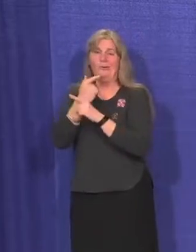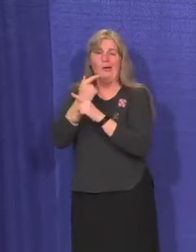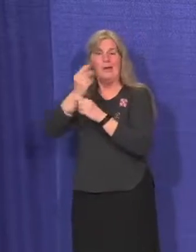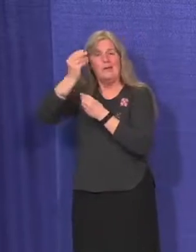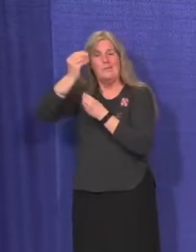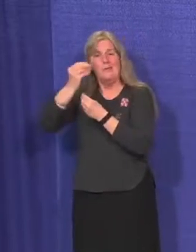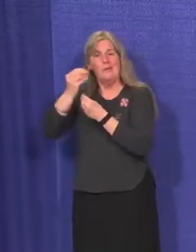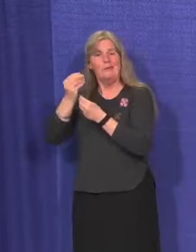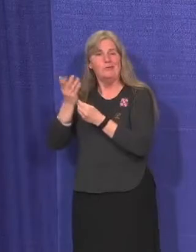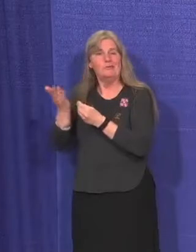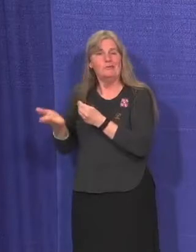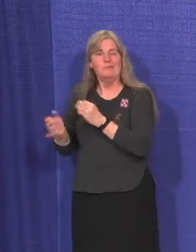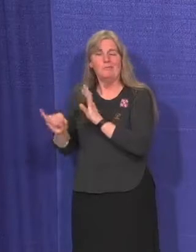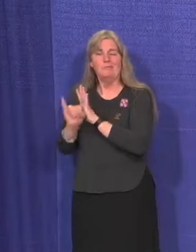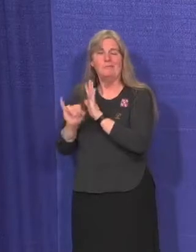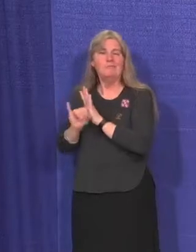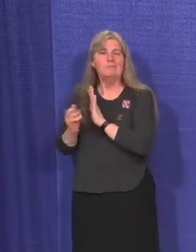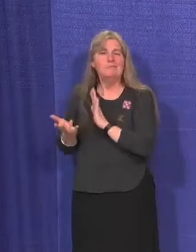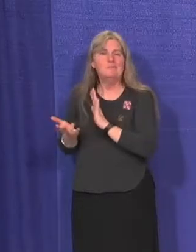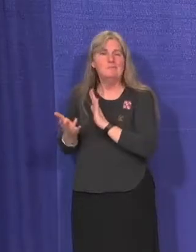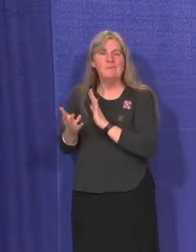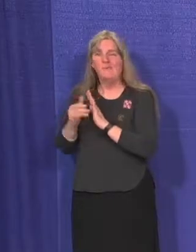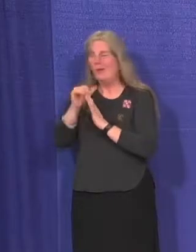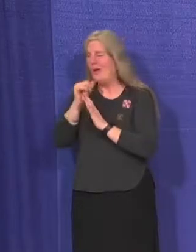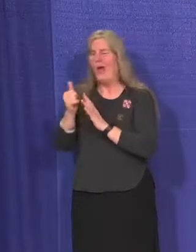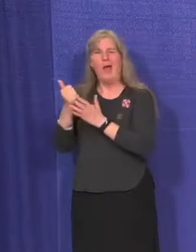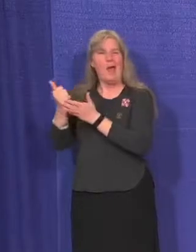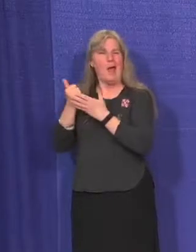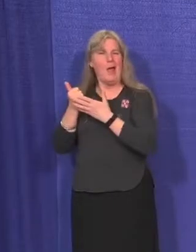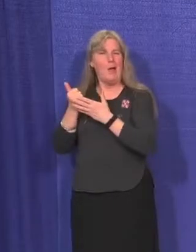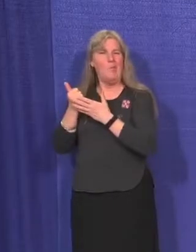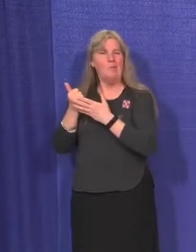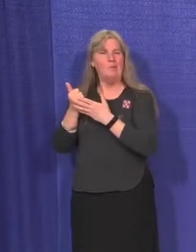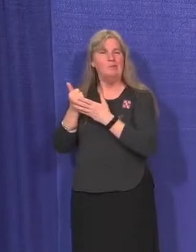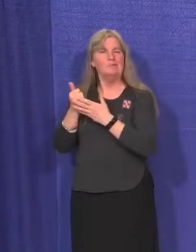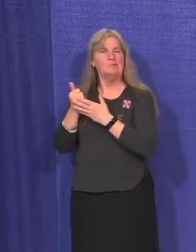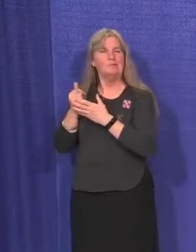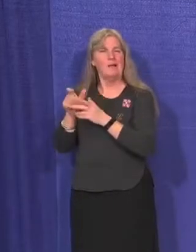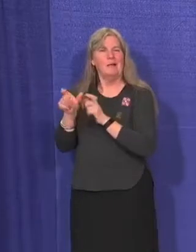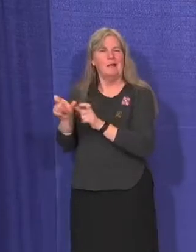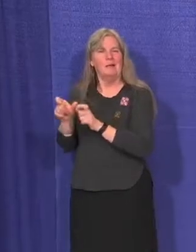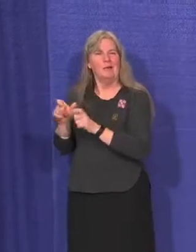I have also seen that people with all the best intentions